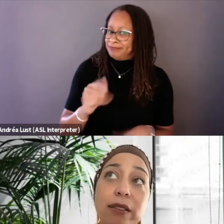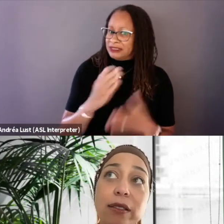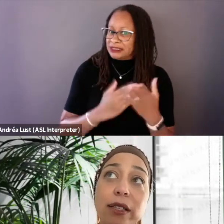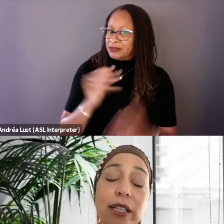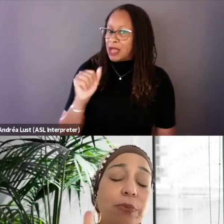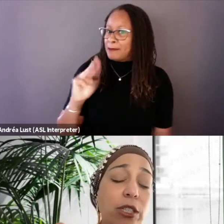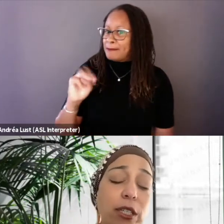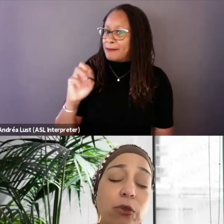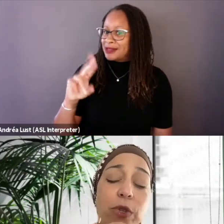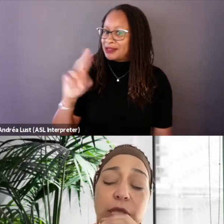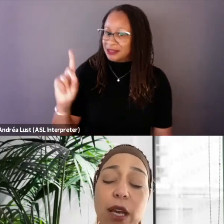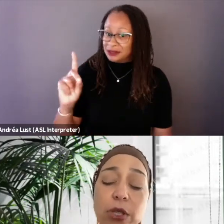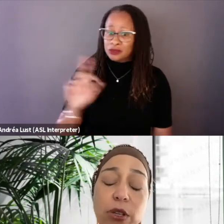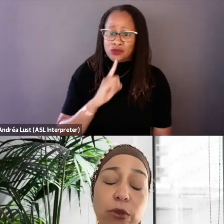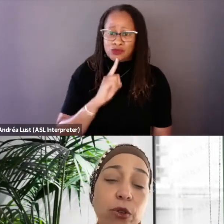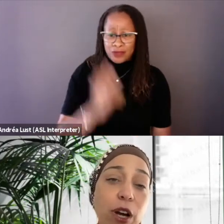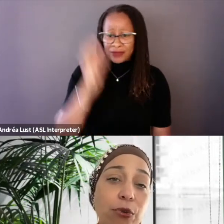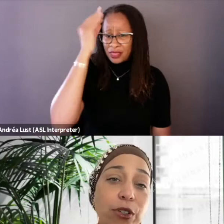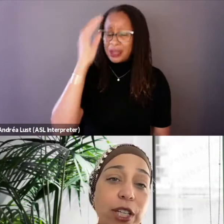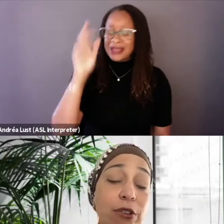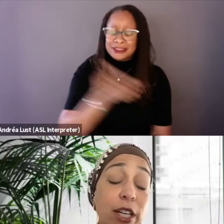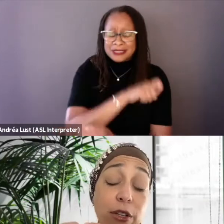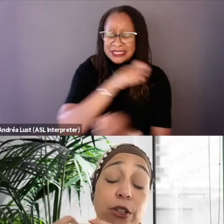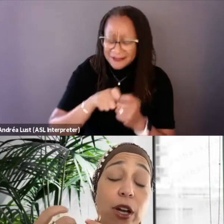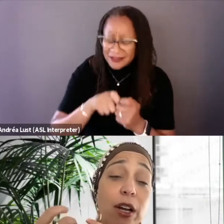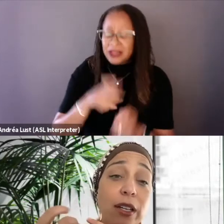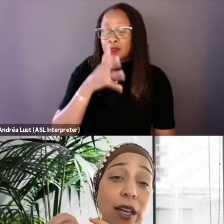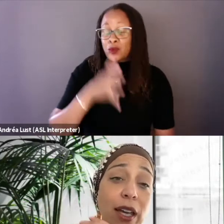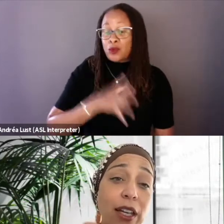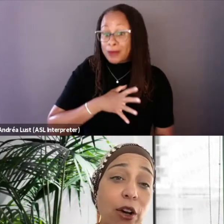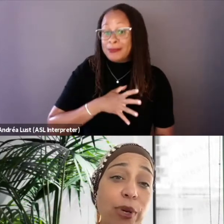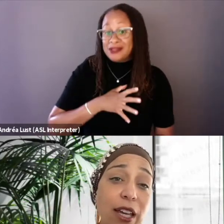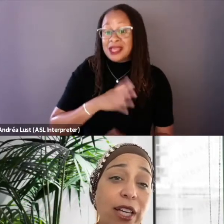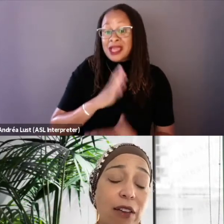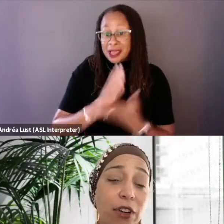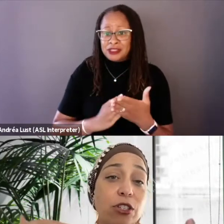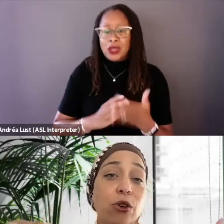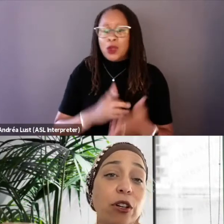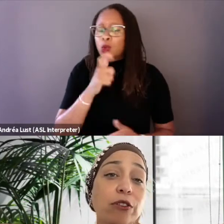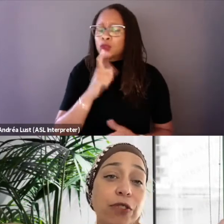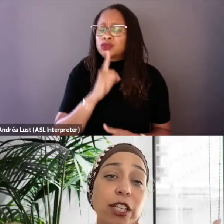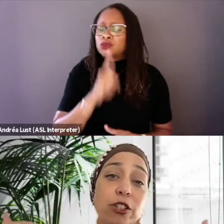and especially in the women's episode, who our real heroes are. You know, we definitely have our historical figures